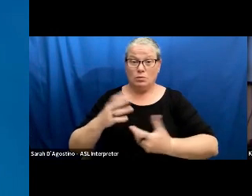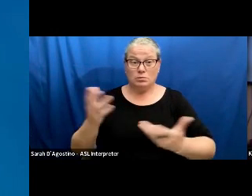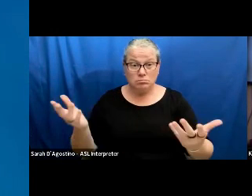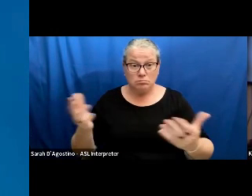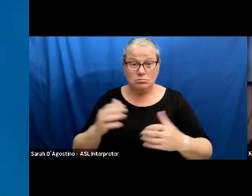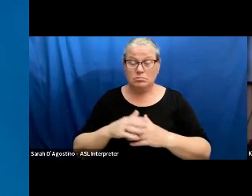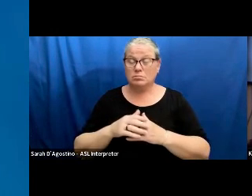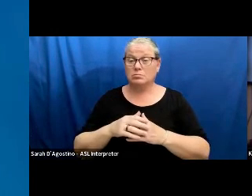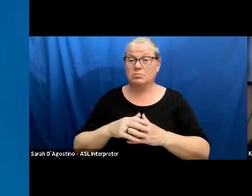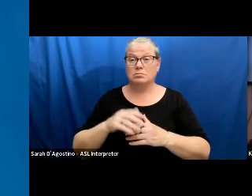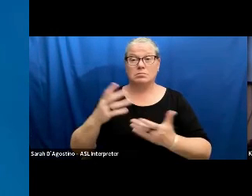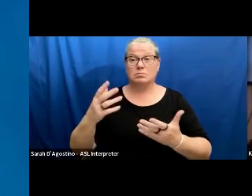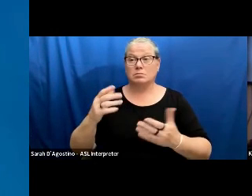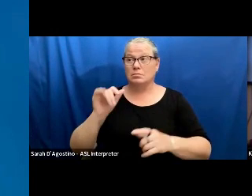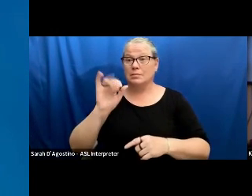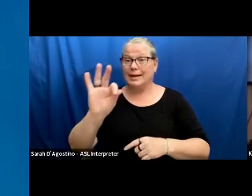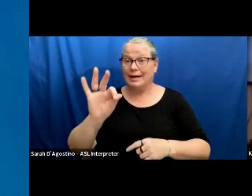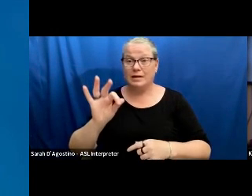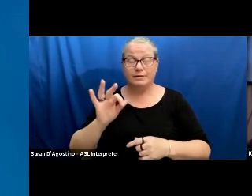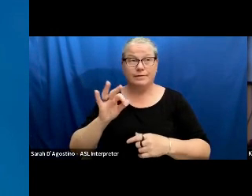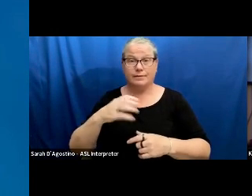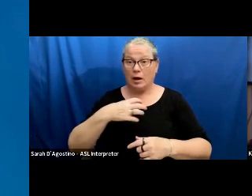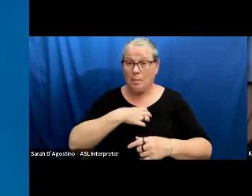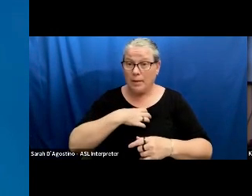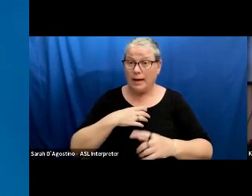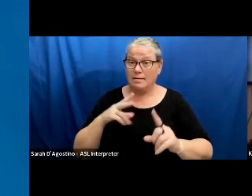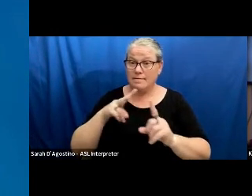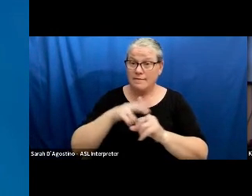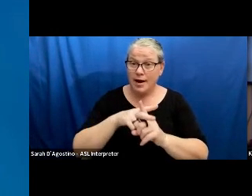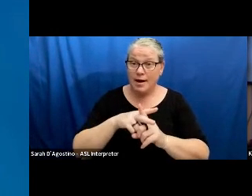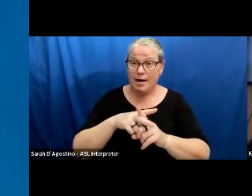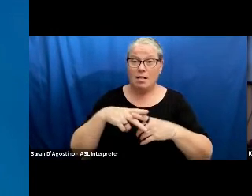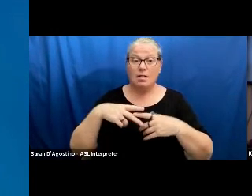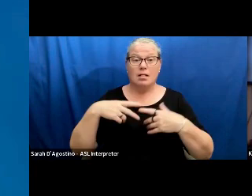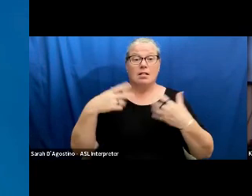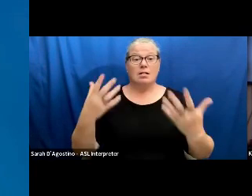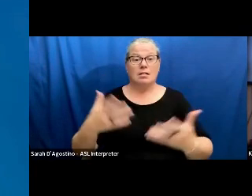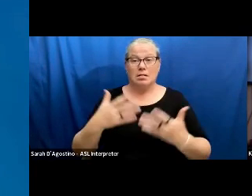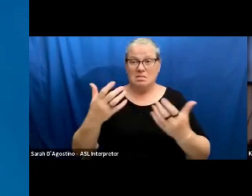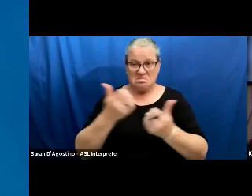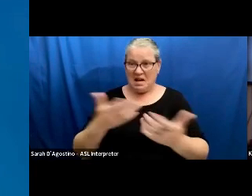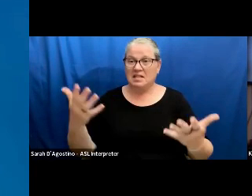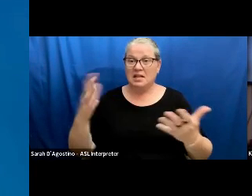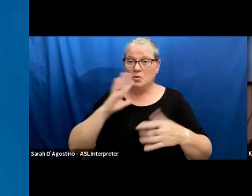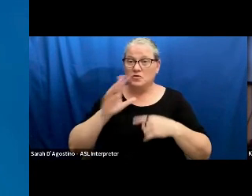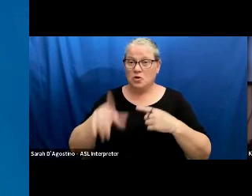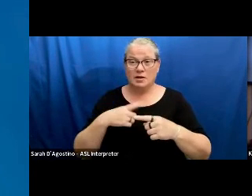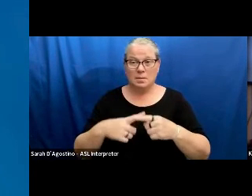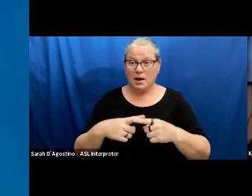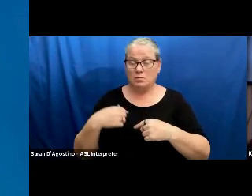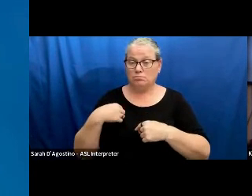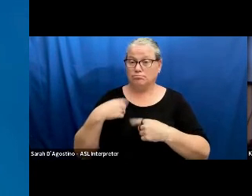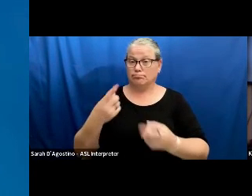a complaint or anything else that we've touched on during the presentation that they wanted to